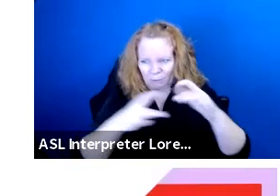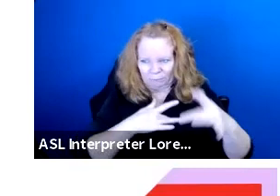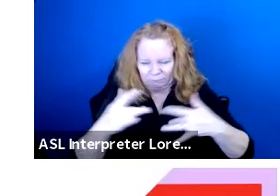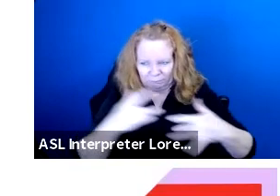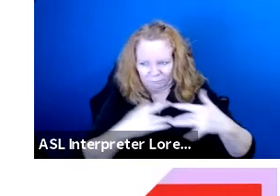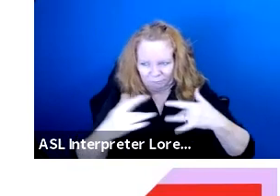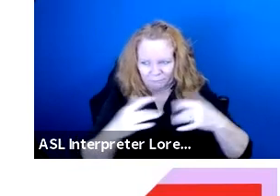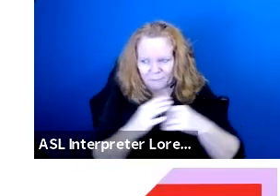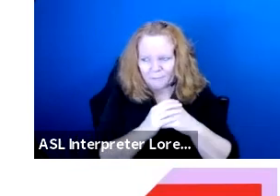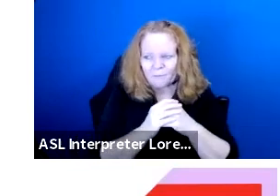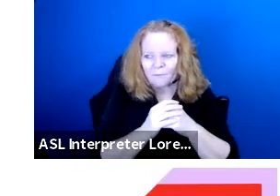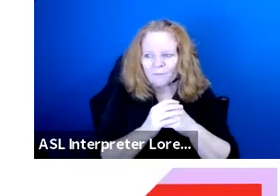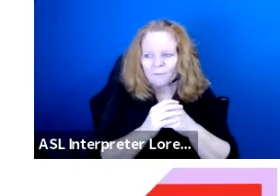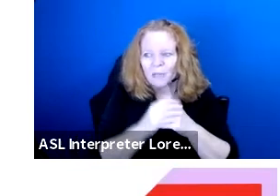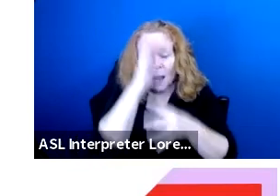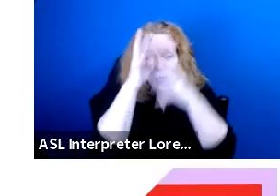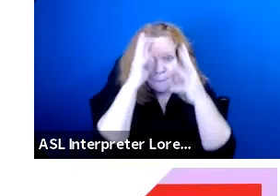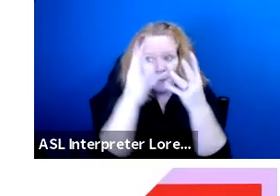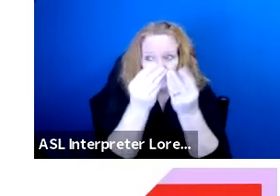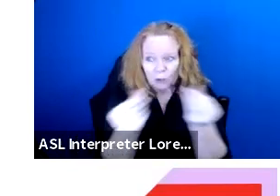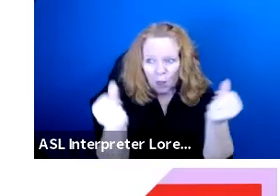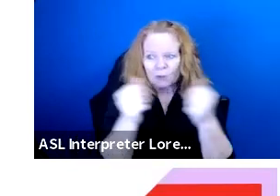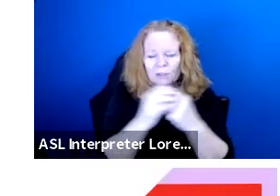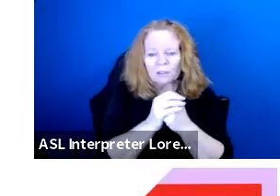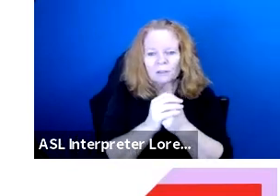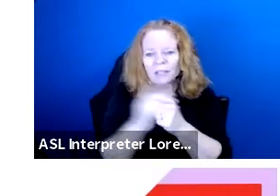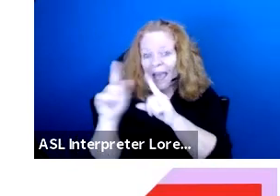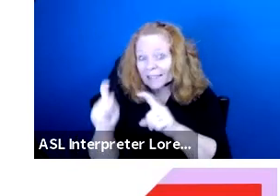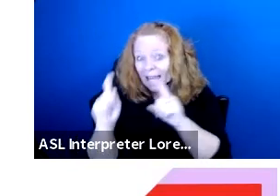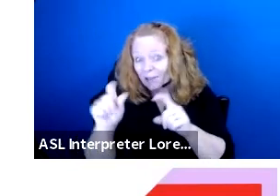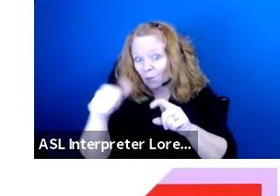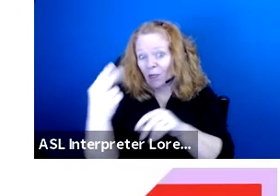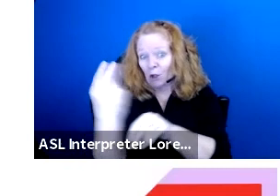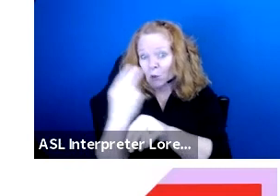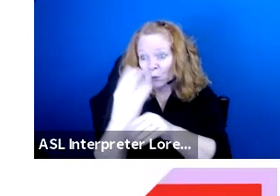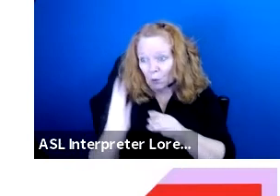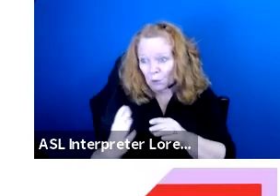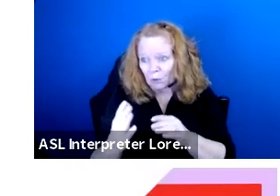with users revise and finalize and finally of course take pride in your